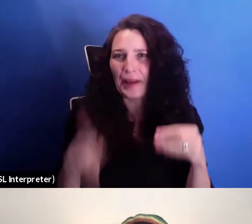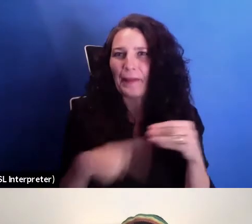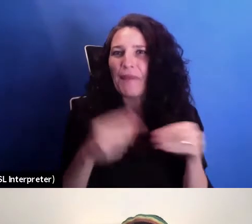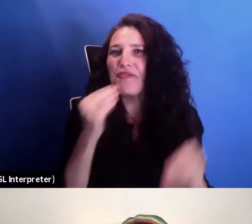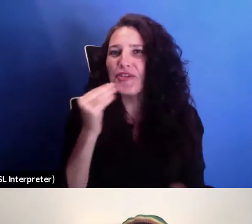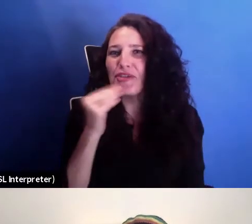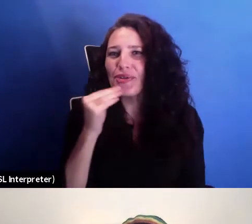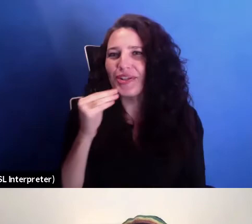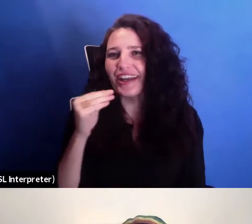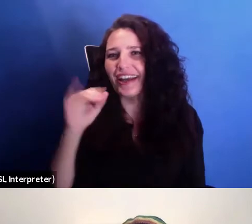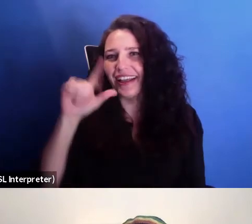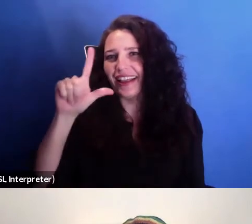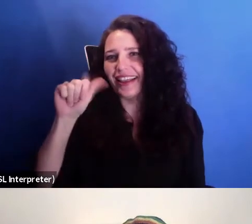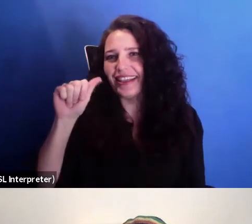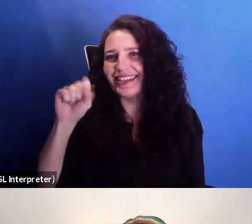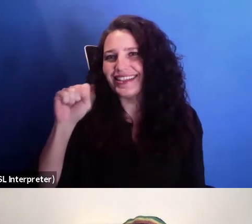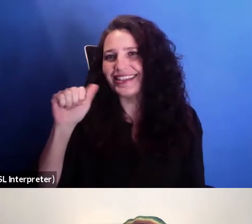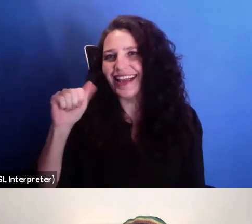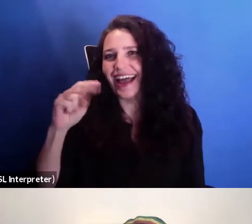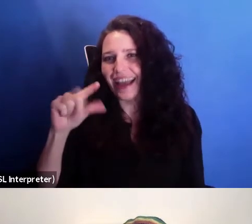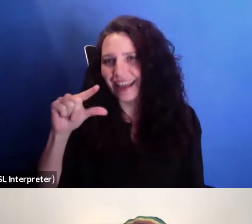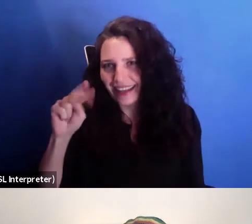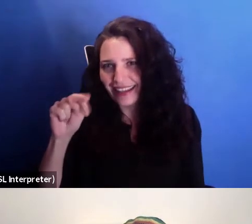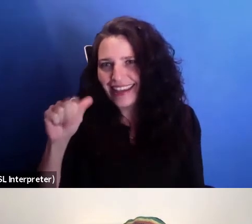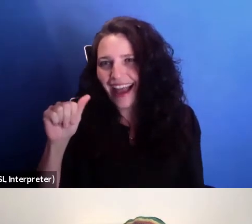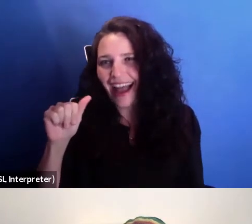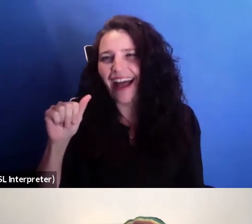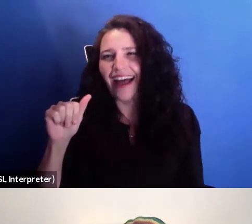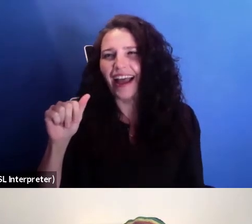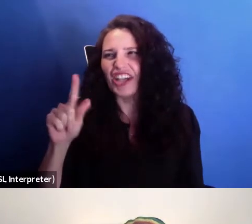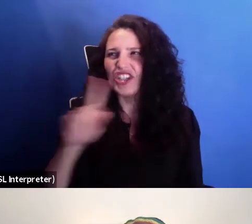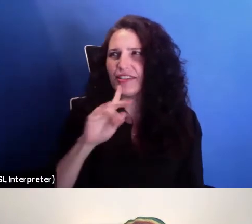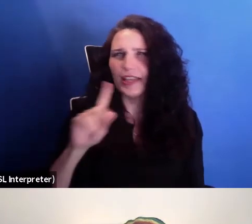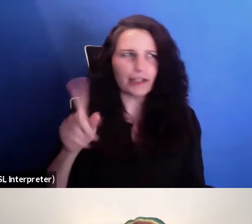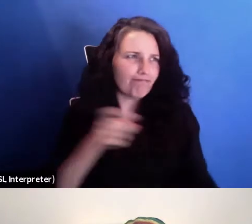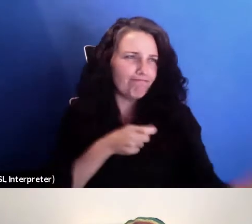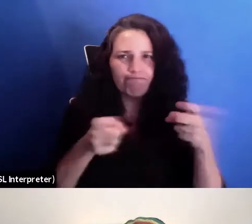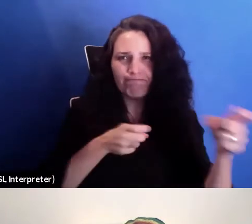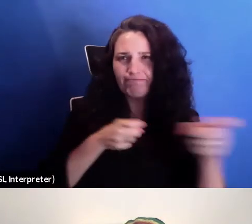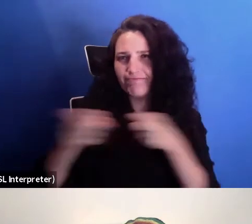but the viewer themselves is like, Oh, there's something going on there with that person.